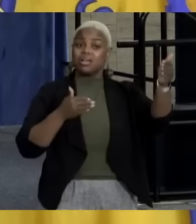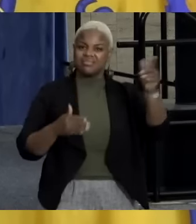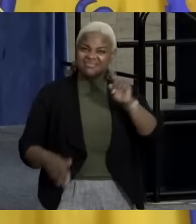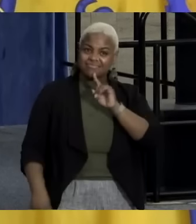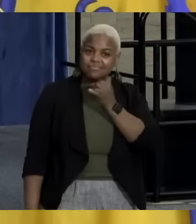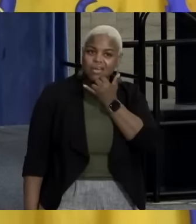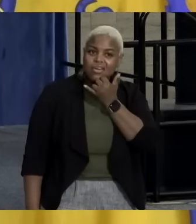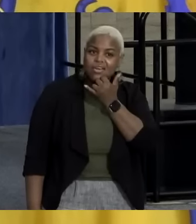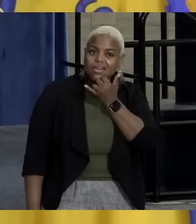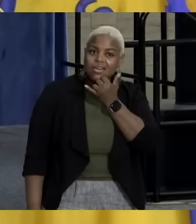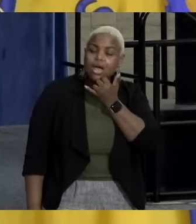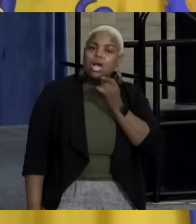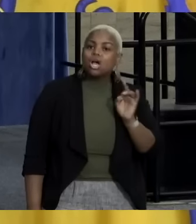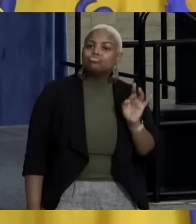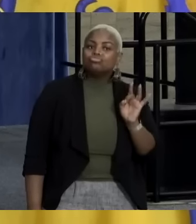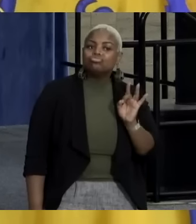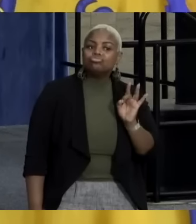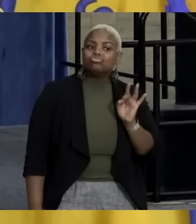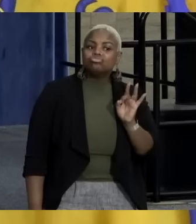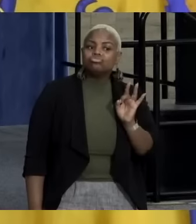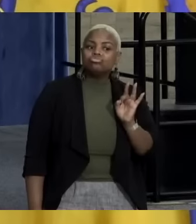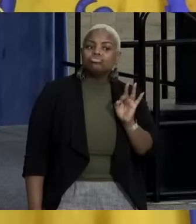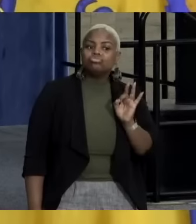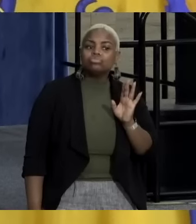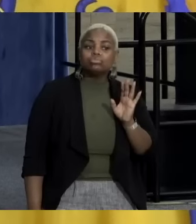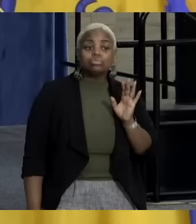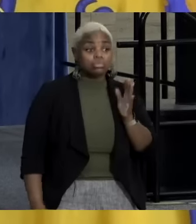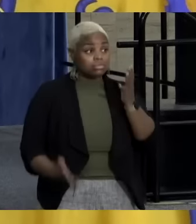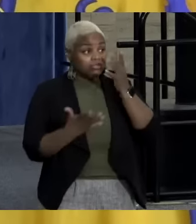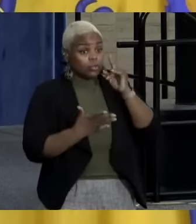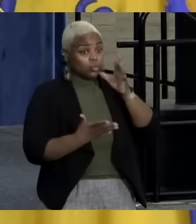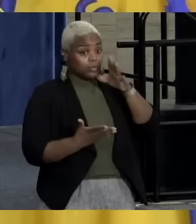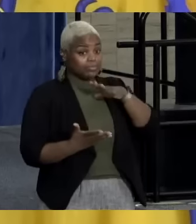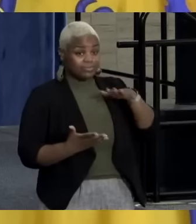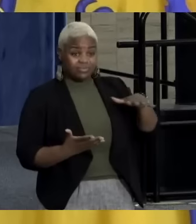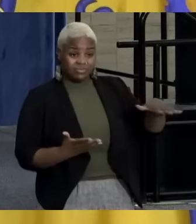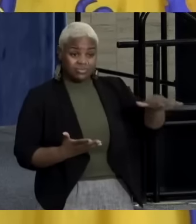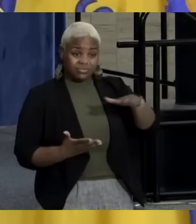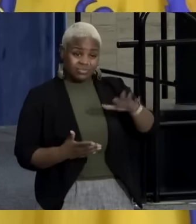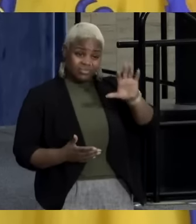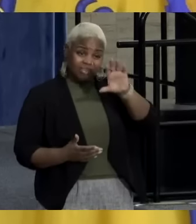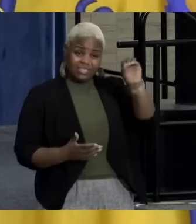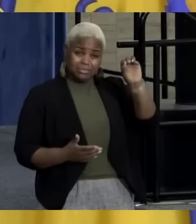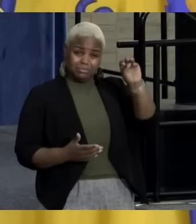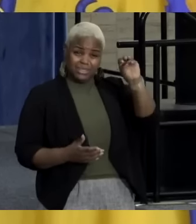Tragically for women, 50 million women, since that study 23 years ago,